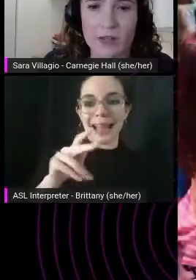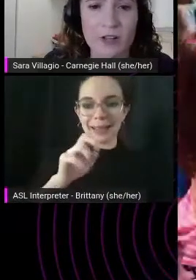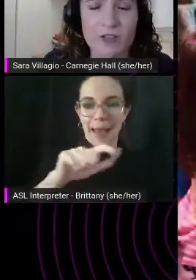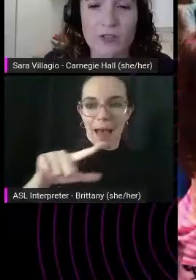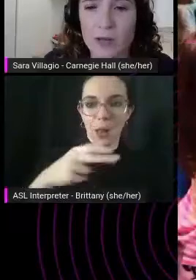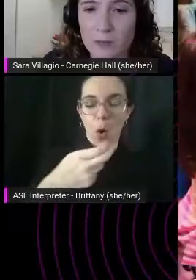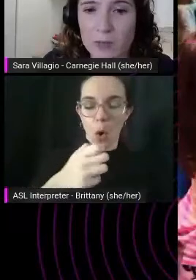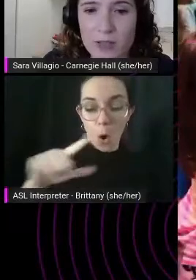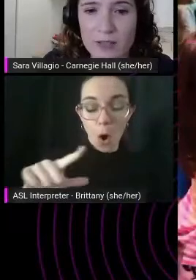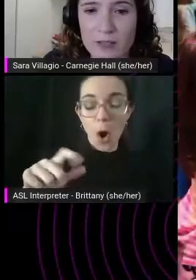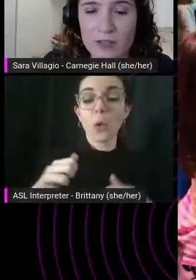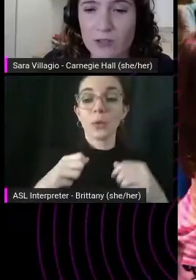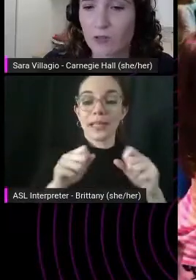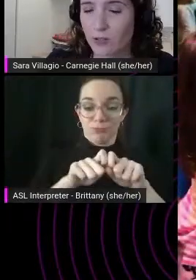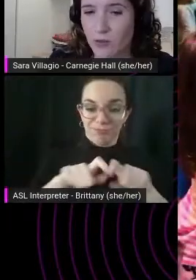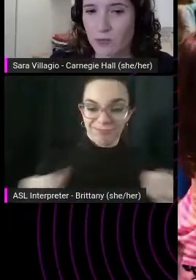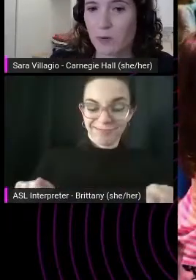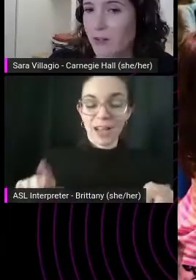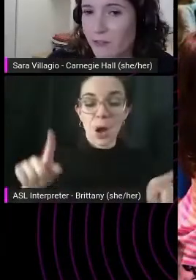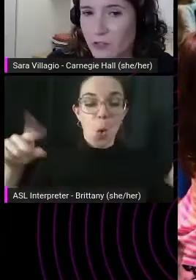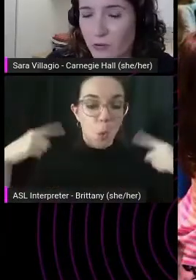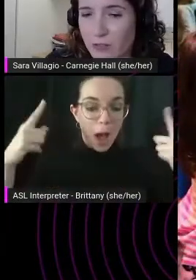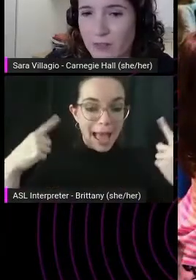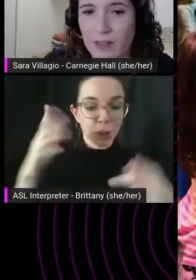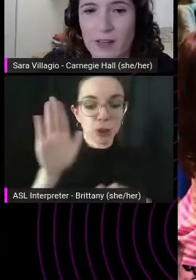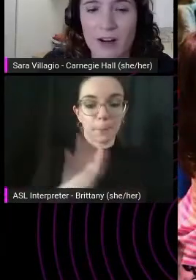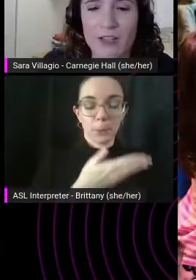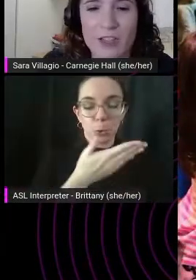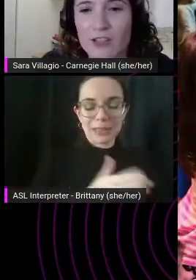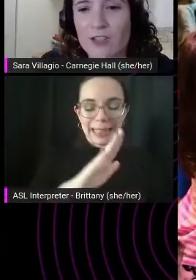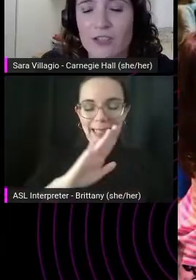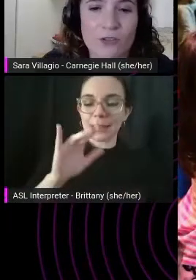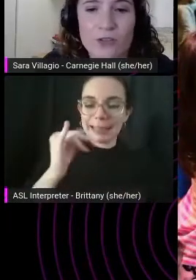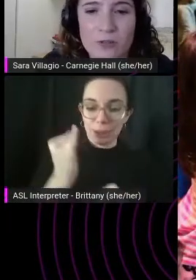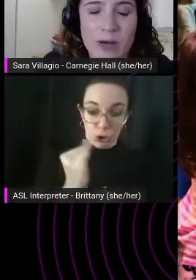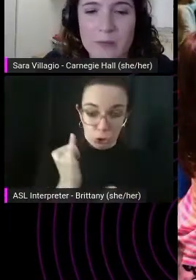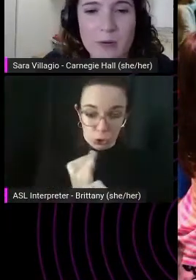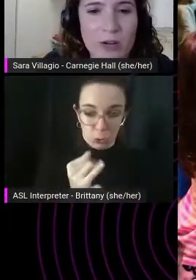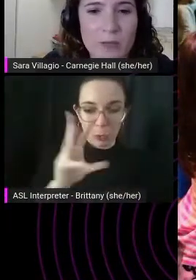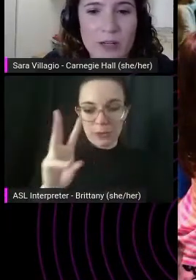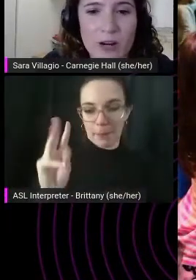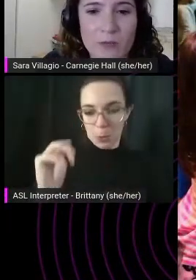We launched the Weill Music Institute, or WMI, for short. Our education and social impact programming arm,